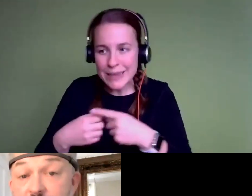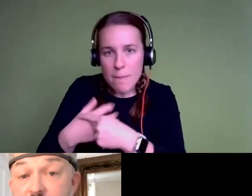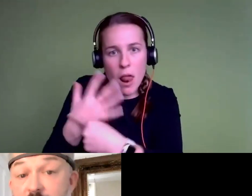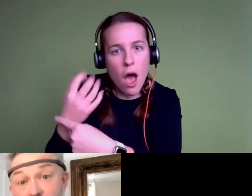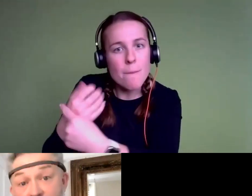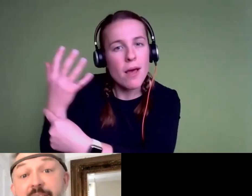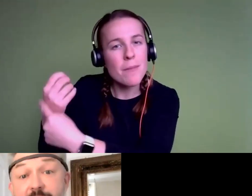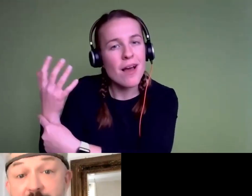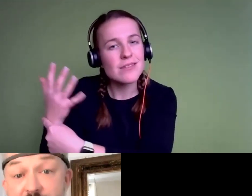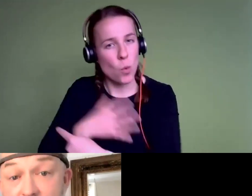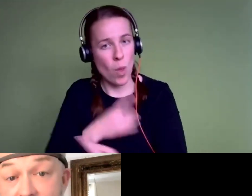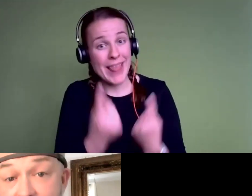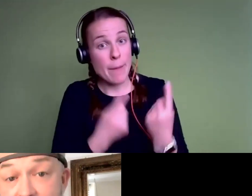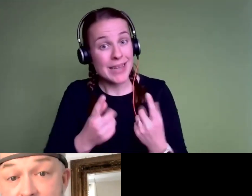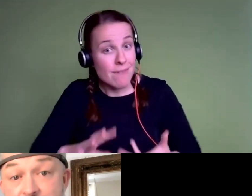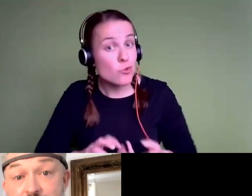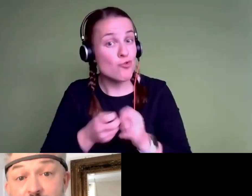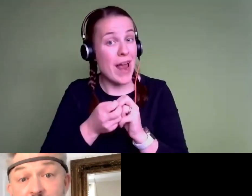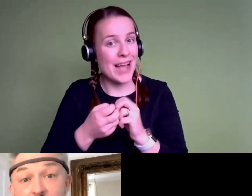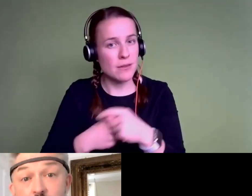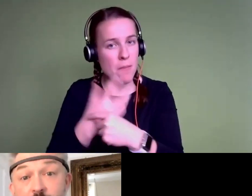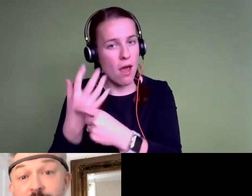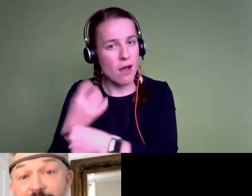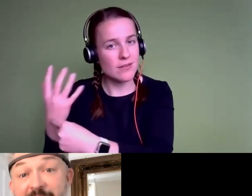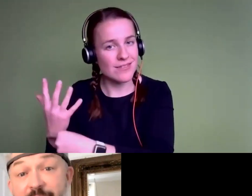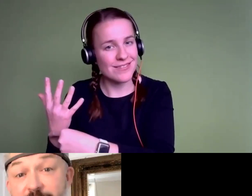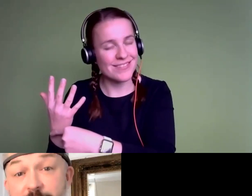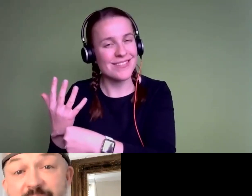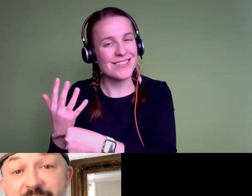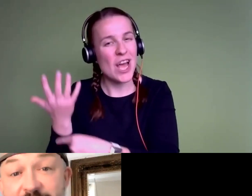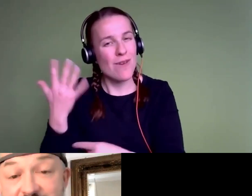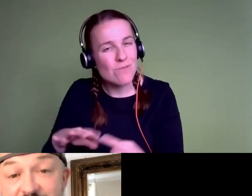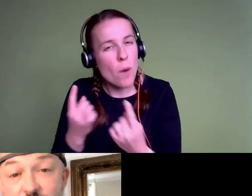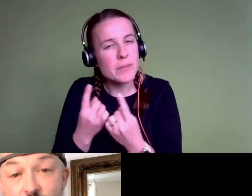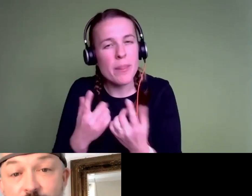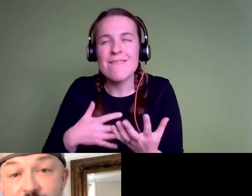, was curating a green space made purely from this experience. Imagine if you had young